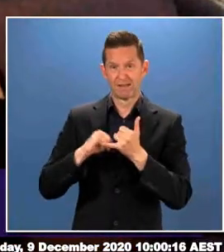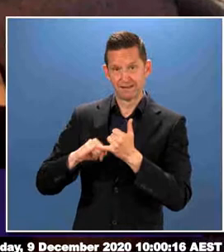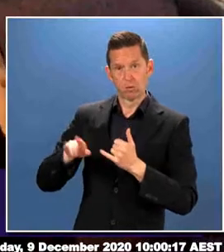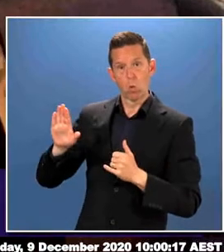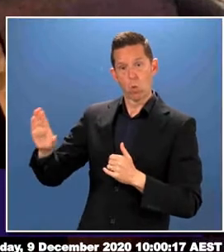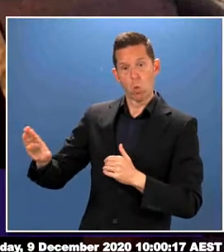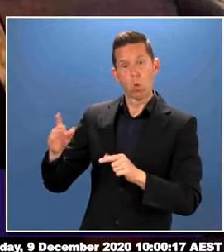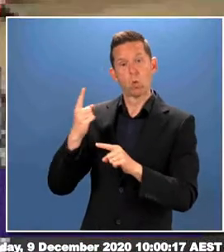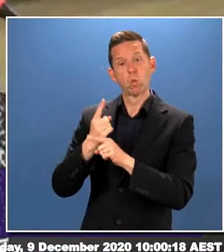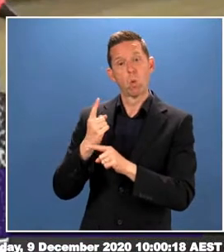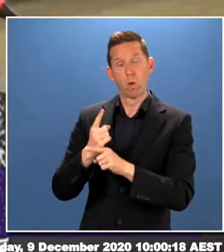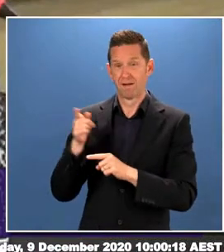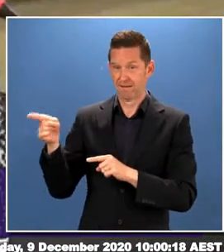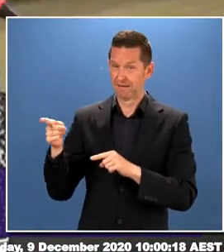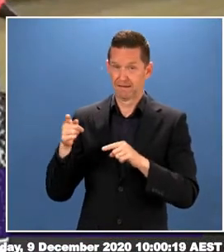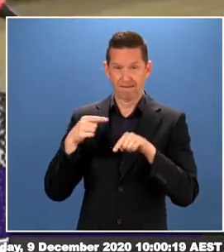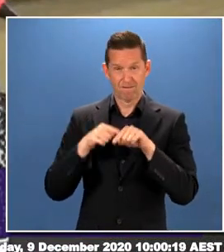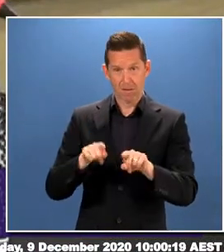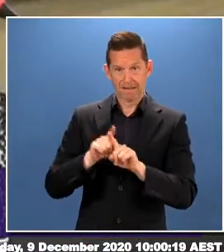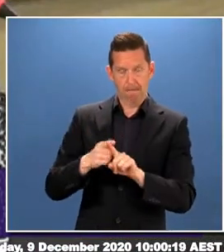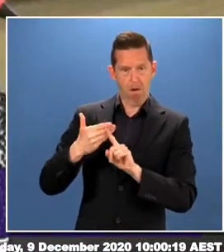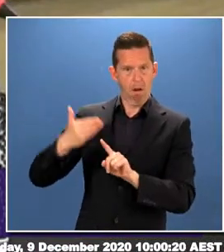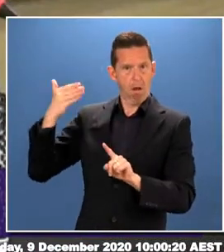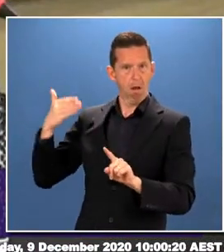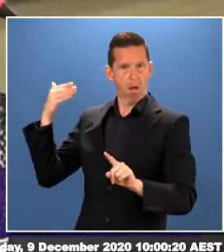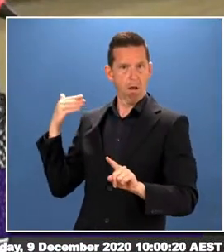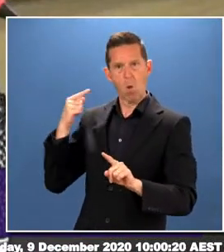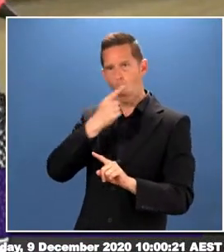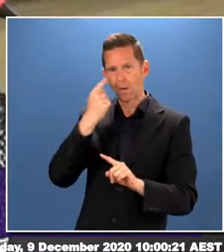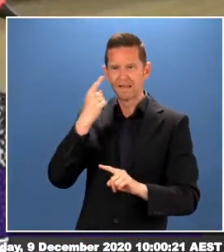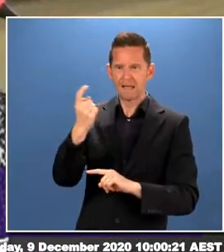heard and will hear from other witnesses throughout the course of this hearing.